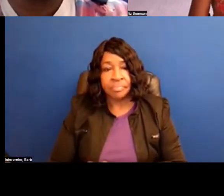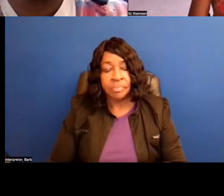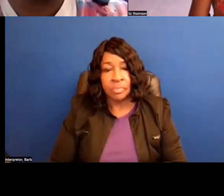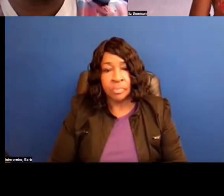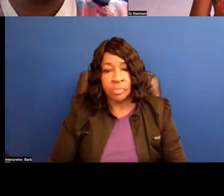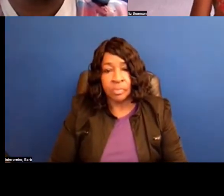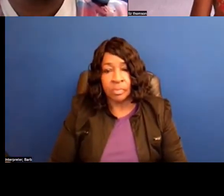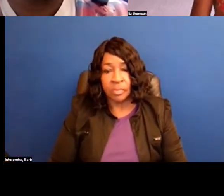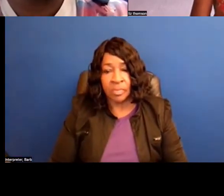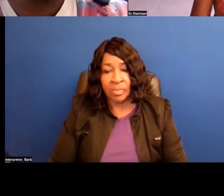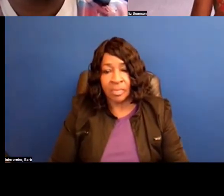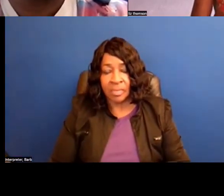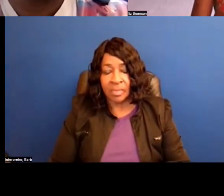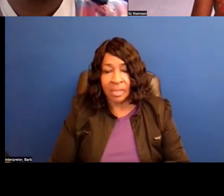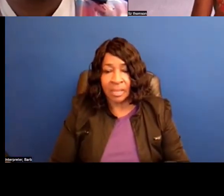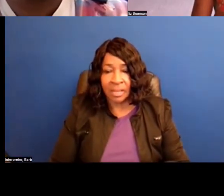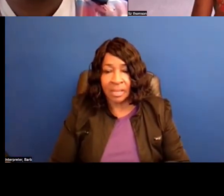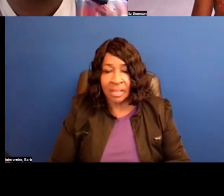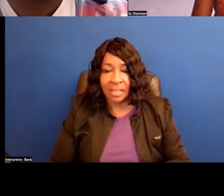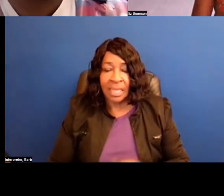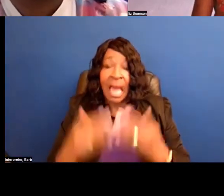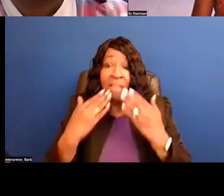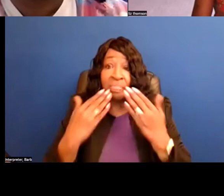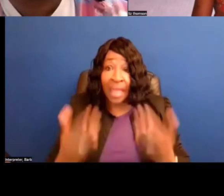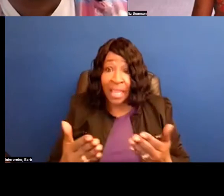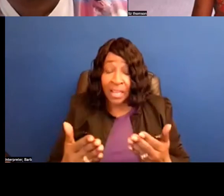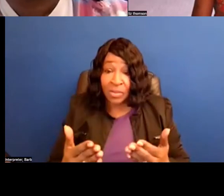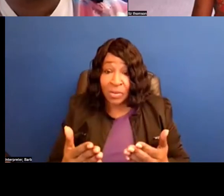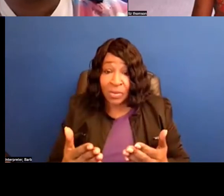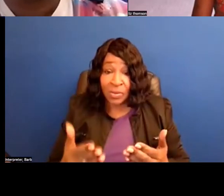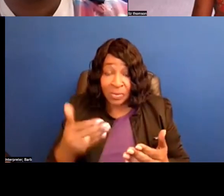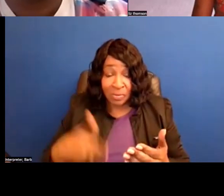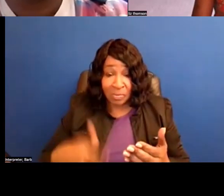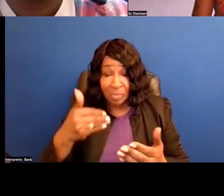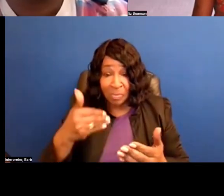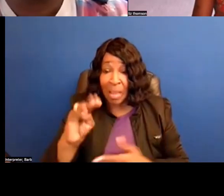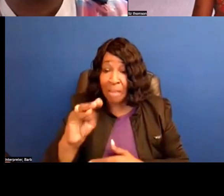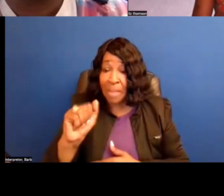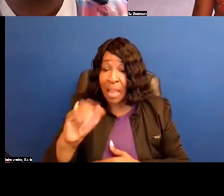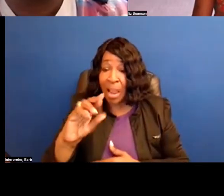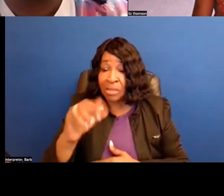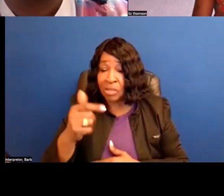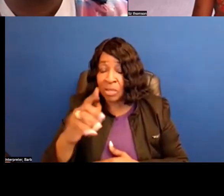[Margaret] Great, thank you. This is Margaret. Okay, I'm gonna do two more chat questions